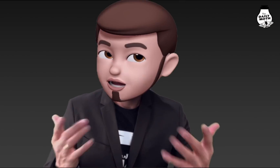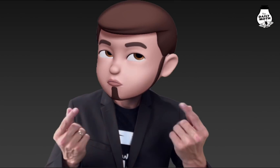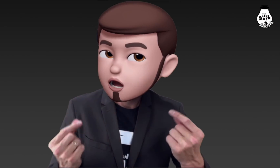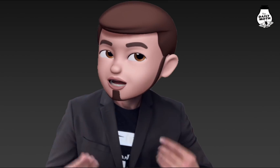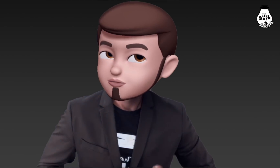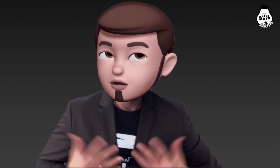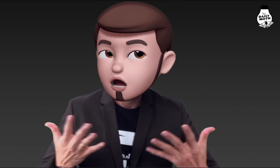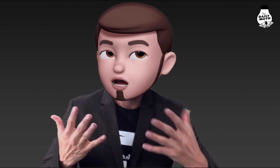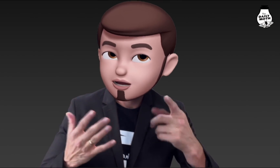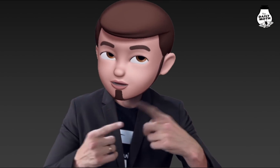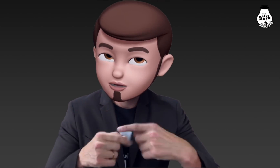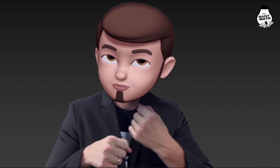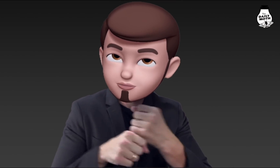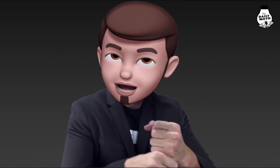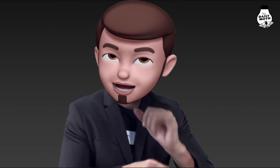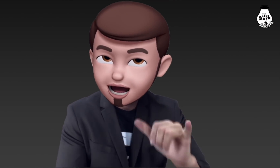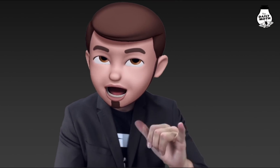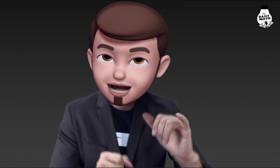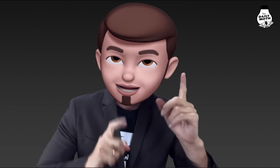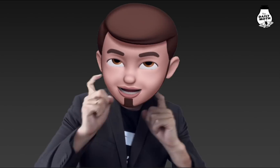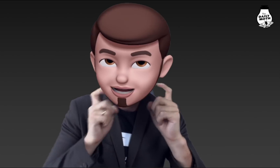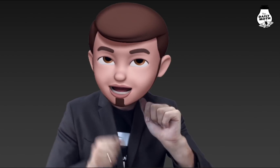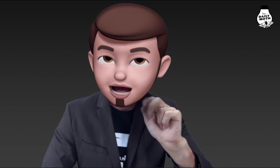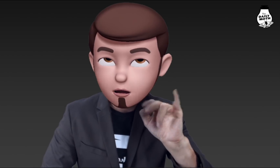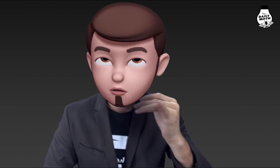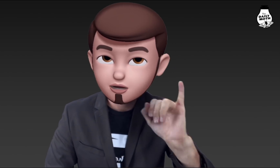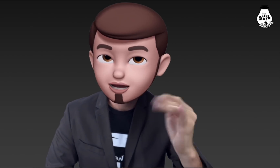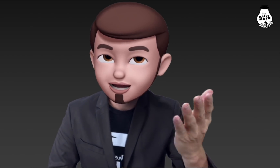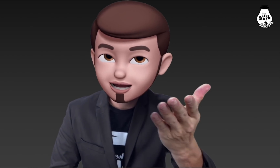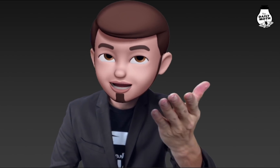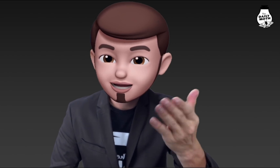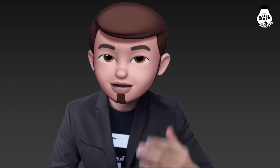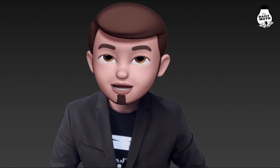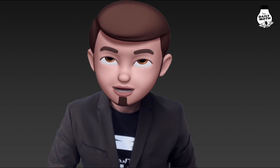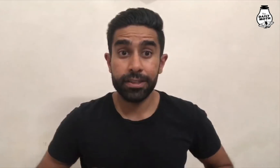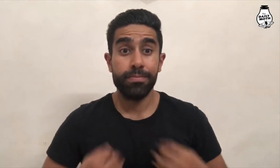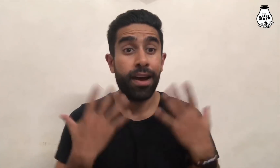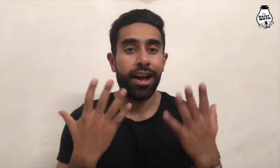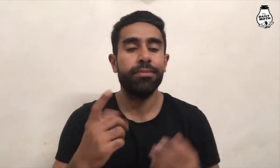What inspired you to make the animojis? What inspired me?